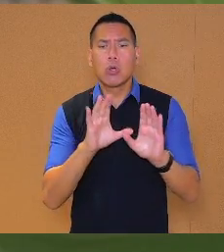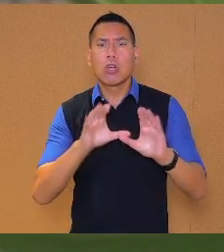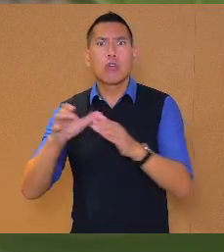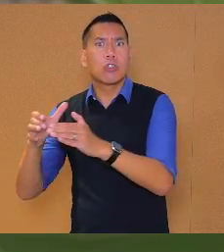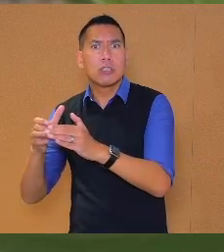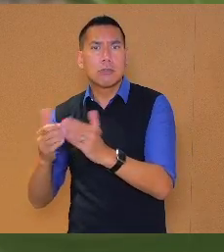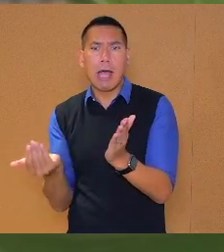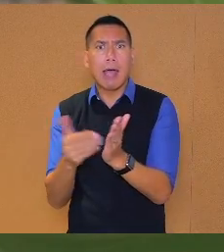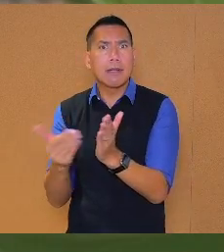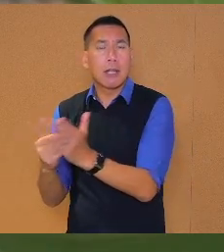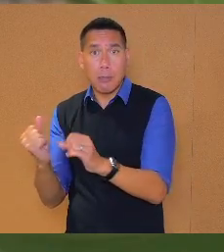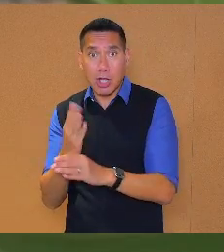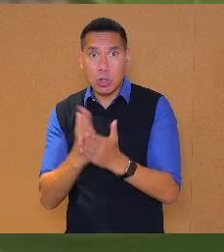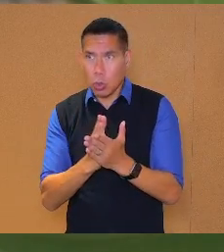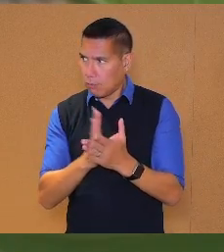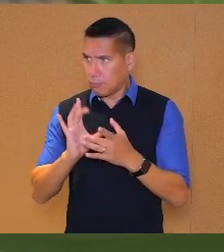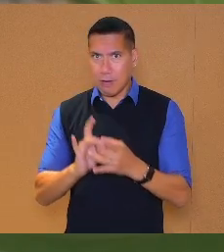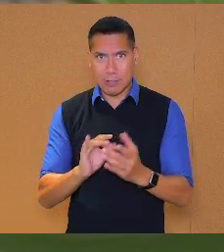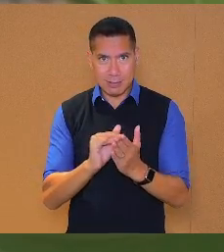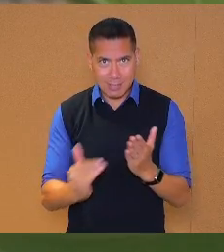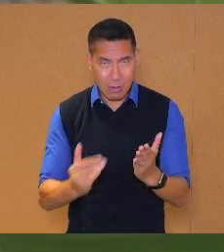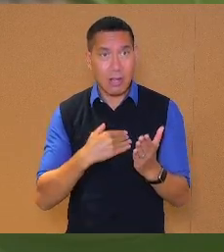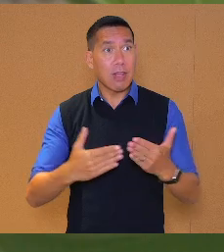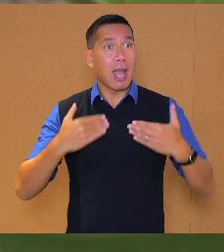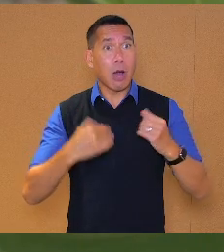introduced to ensure ongoing relevance to the health promotion sector and to VicHealth evolving priorities